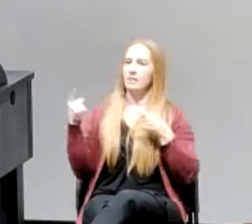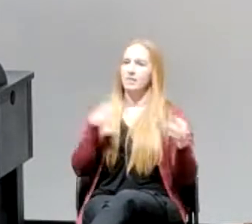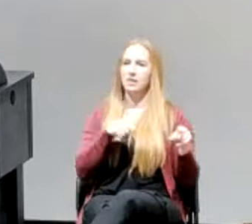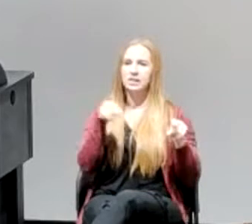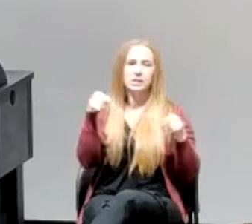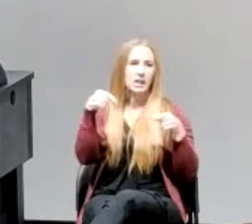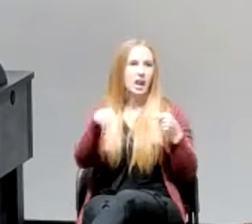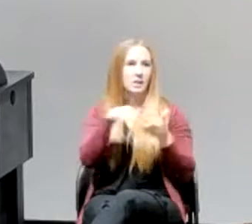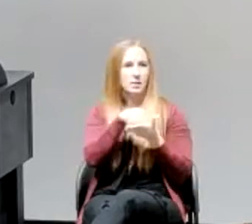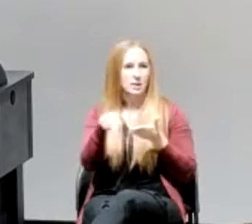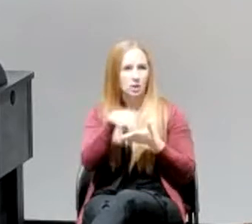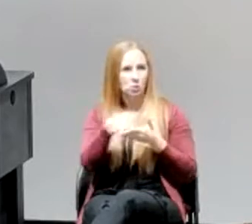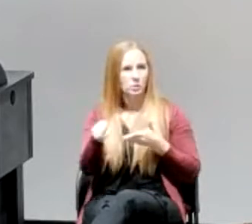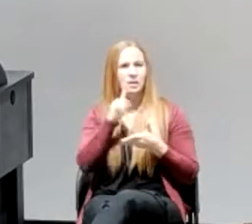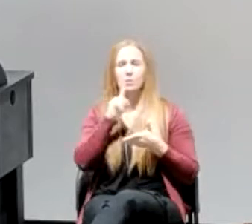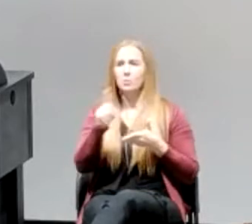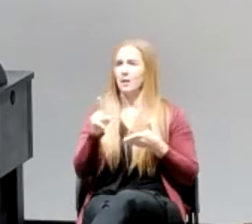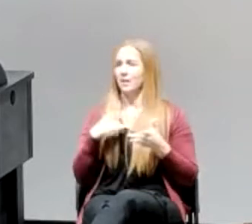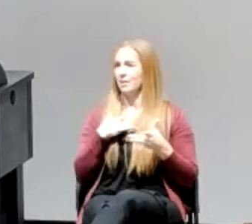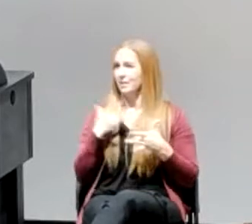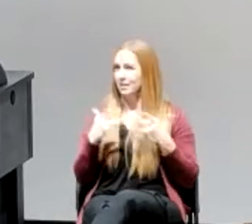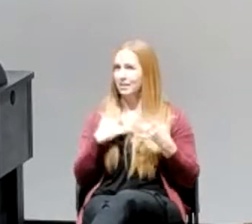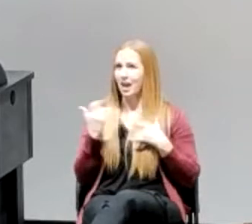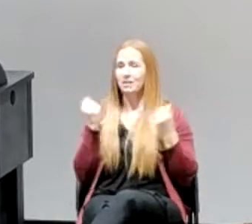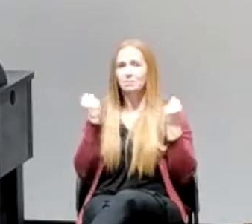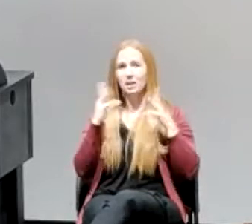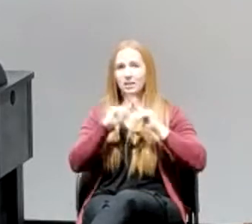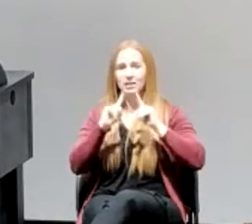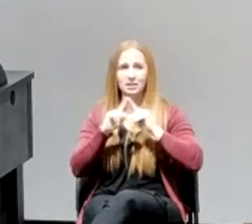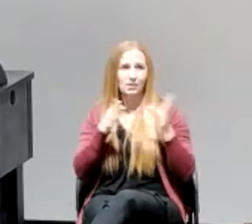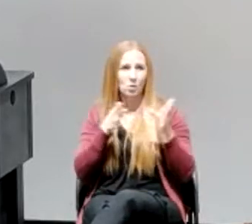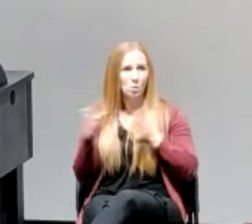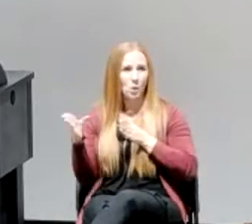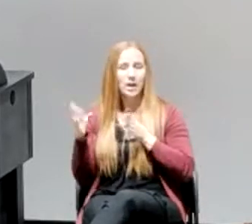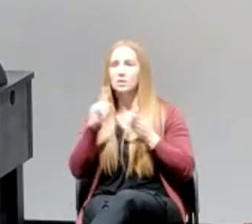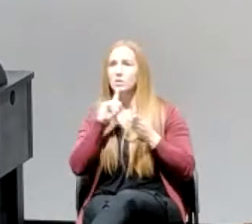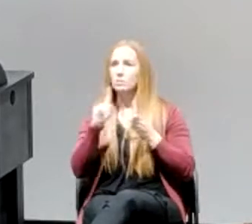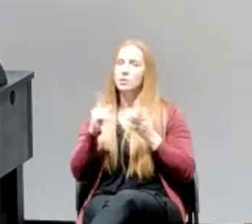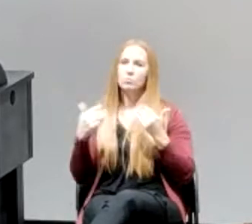I'm very excited to welcome you today to our Guest Lecture which is a part of our